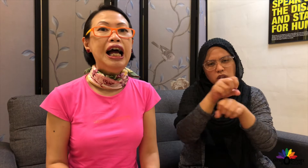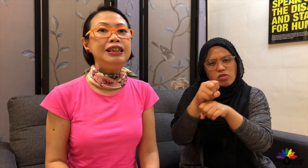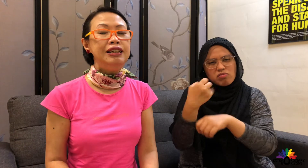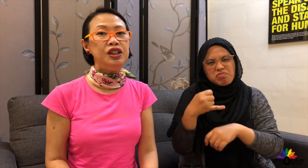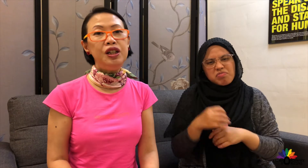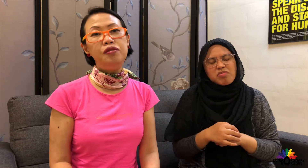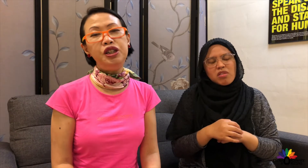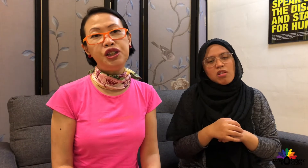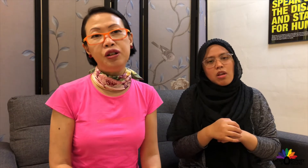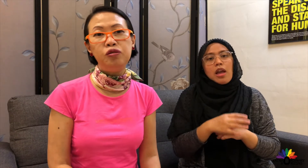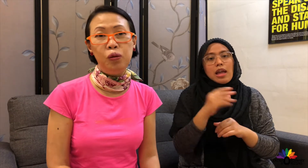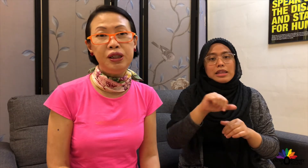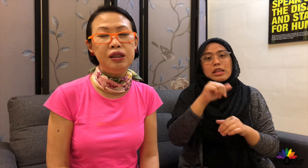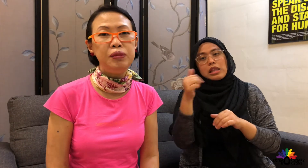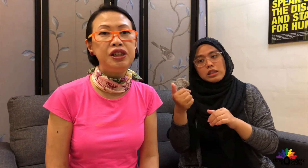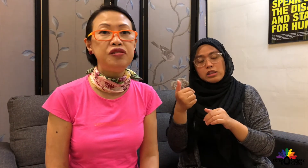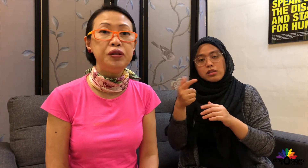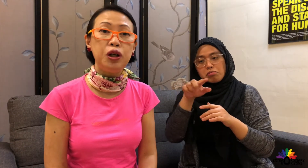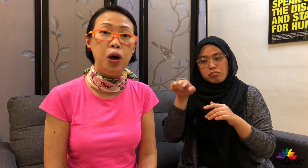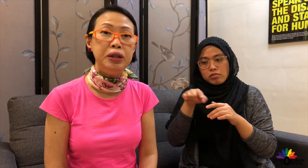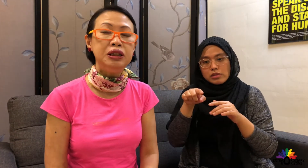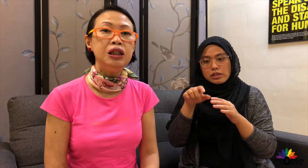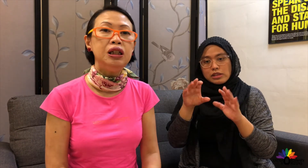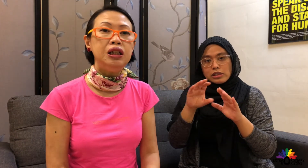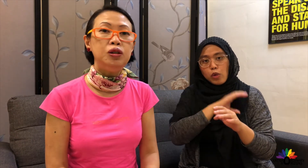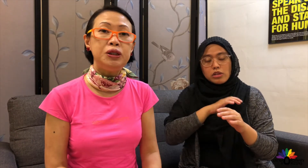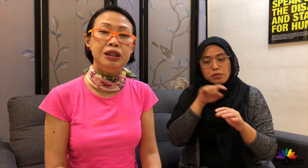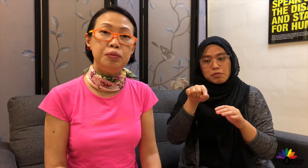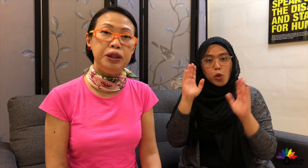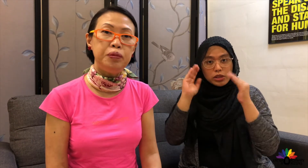Another feature of autism that's very common in autistic people